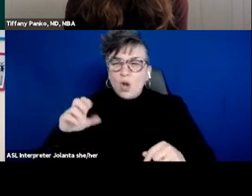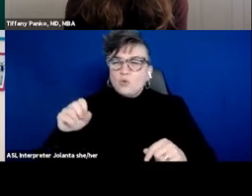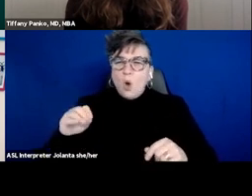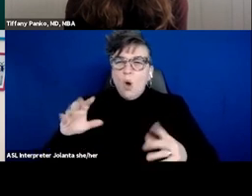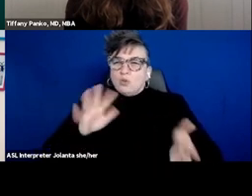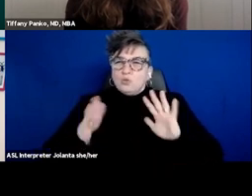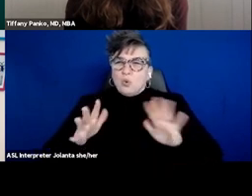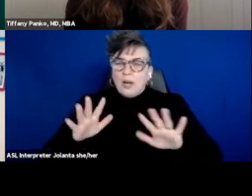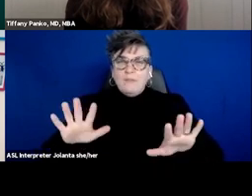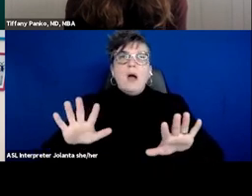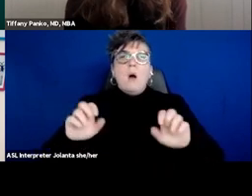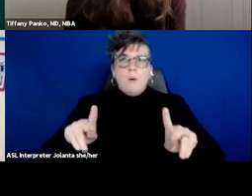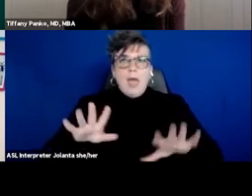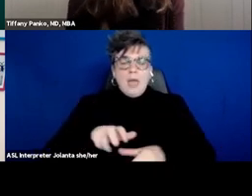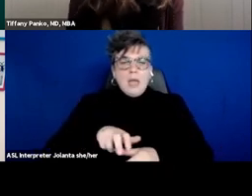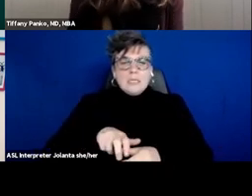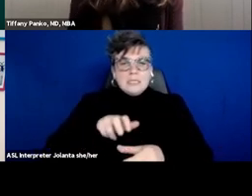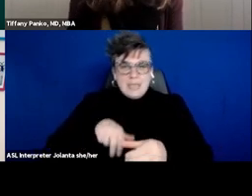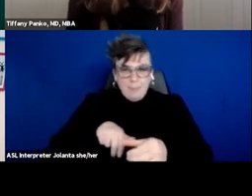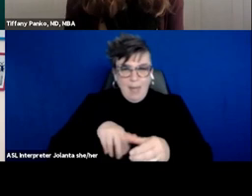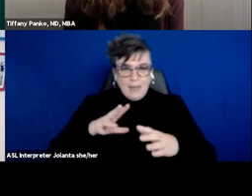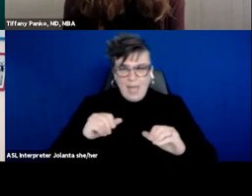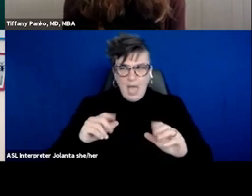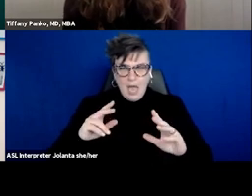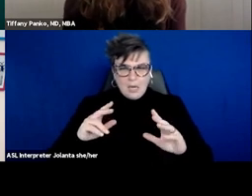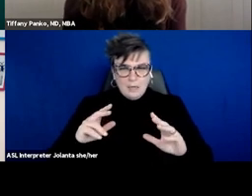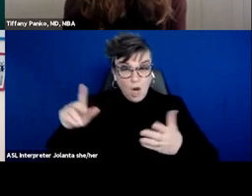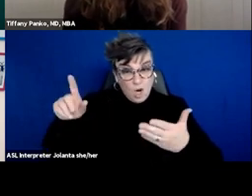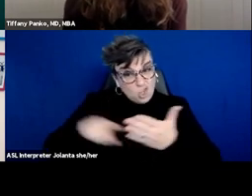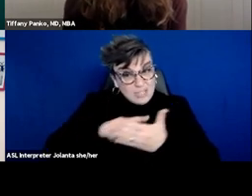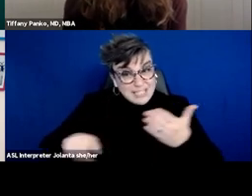step back and critiquing what are we being taught and where are we being taught it is